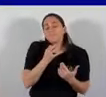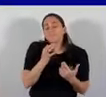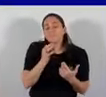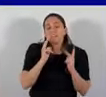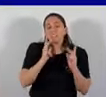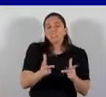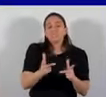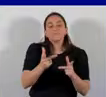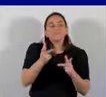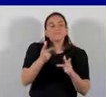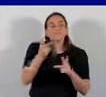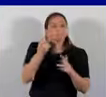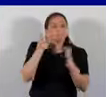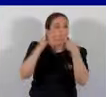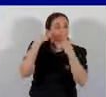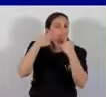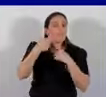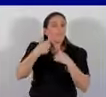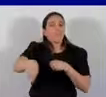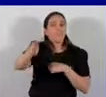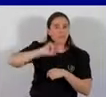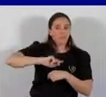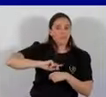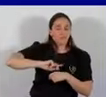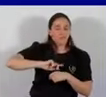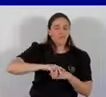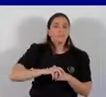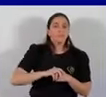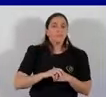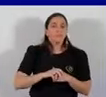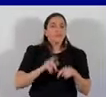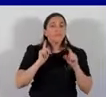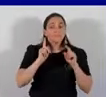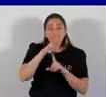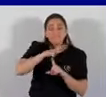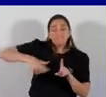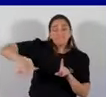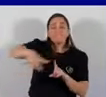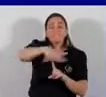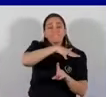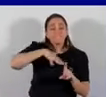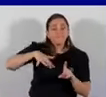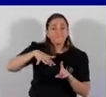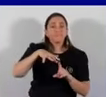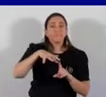Which is the opposite of how you determine the value Of the internal return rate